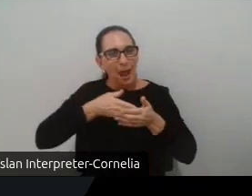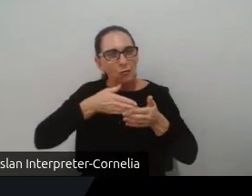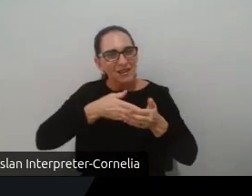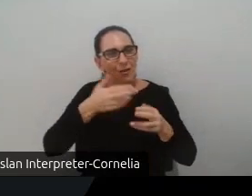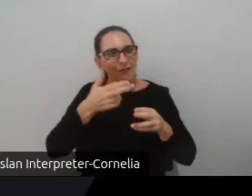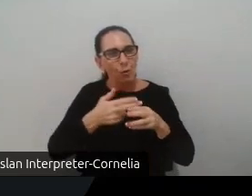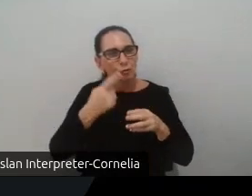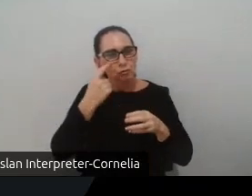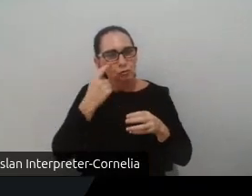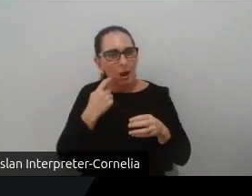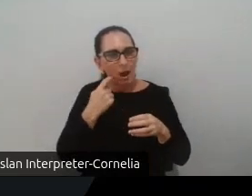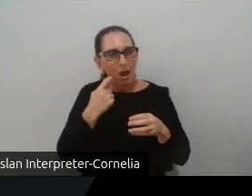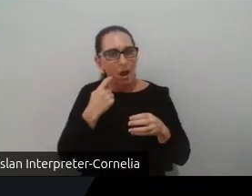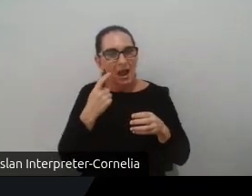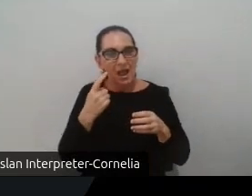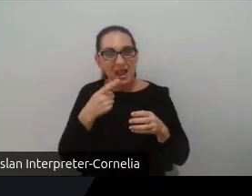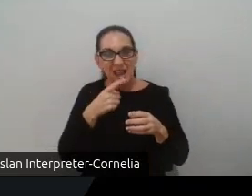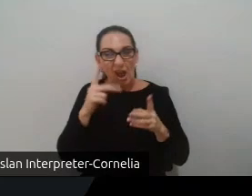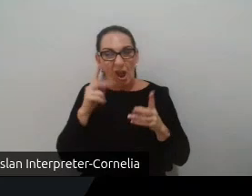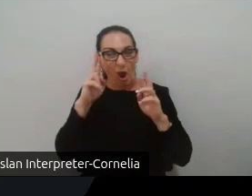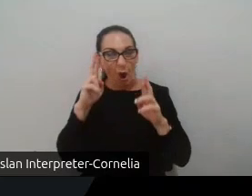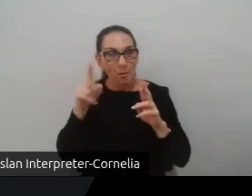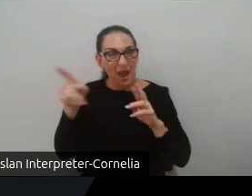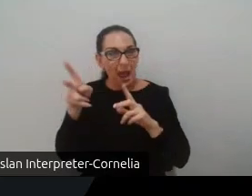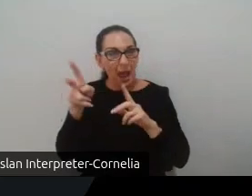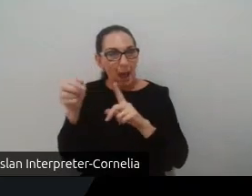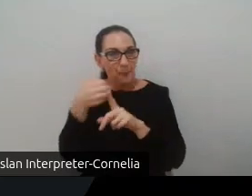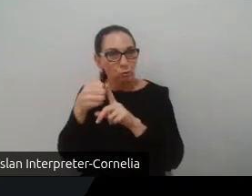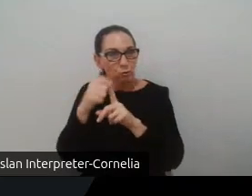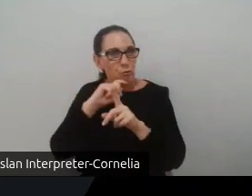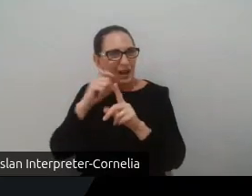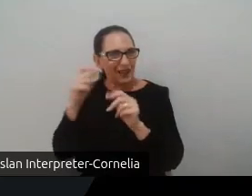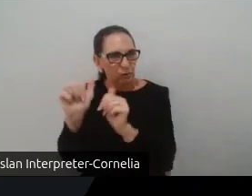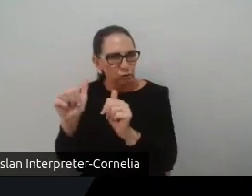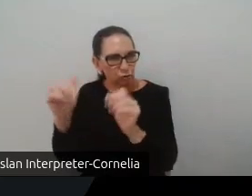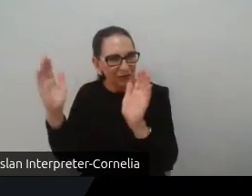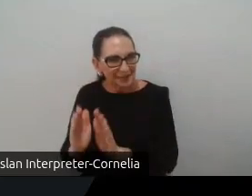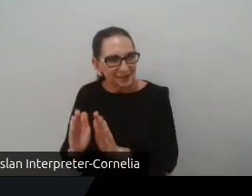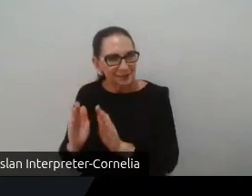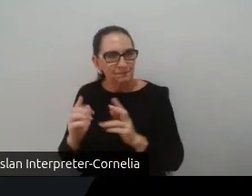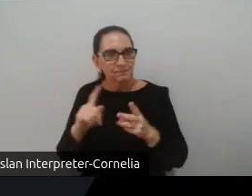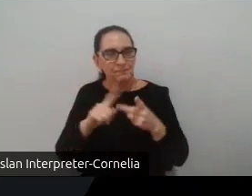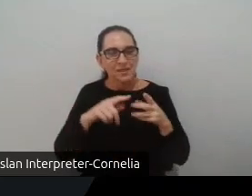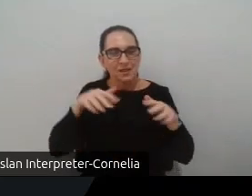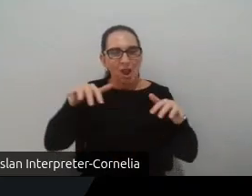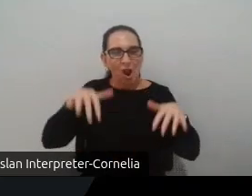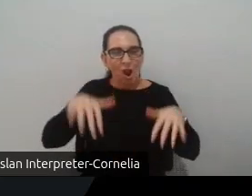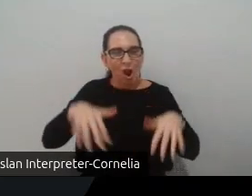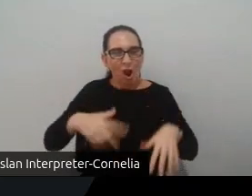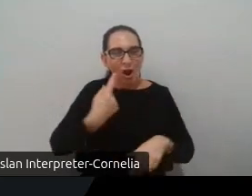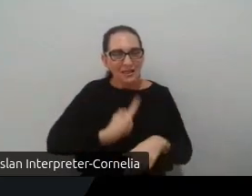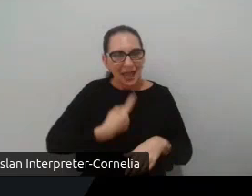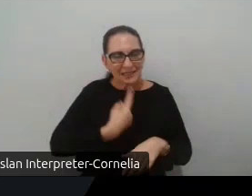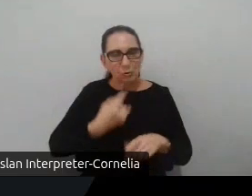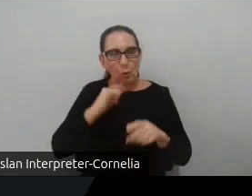be hoping the abuse will end, isolation and dependency, cultural expectations. Um obviously